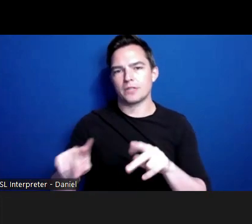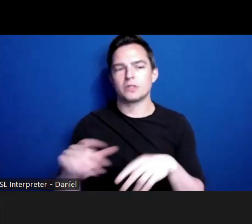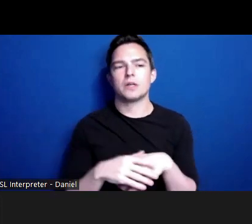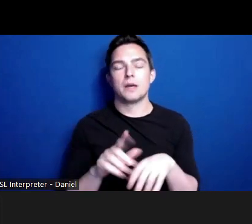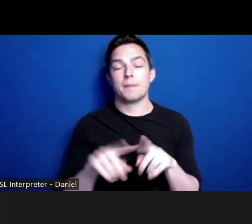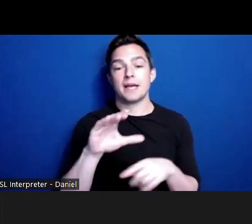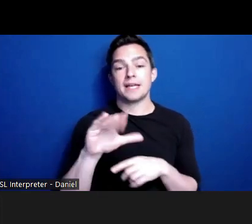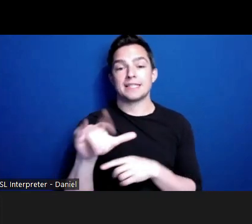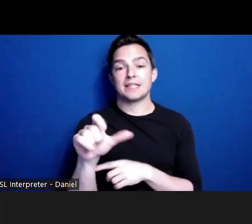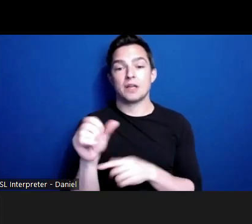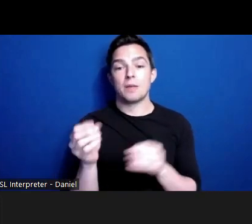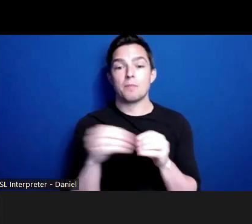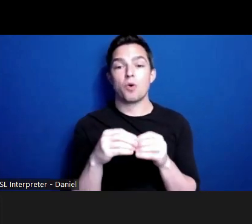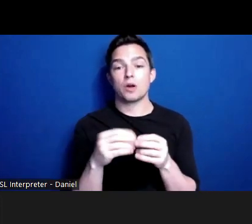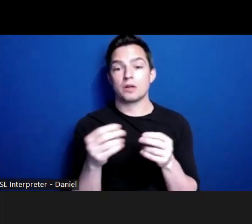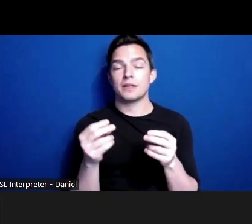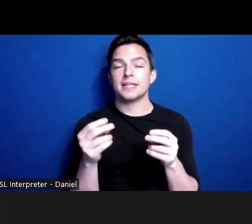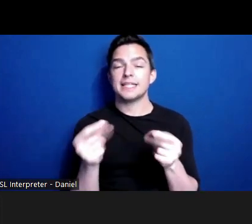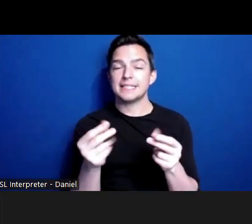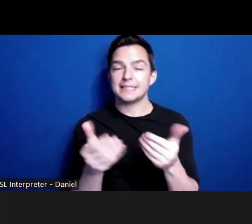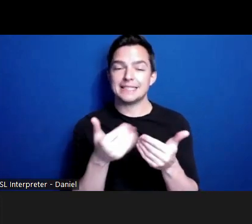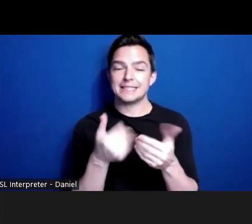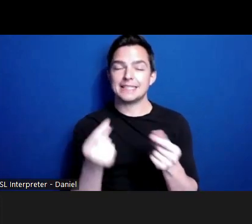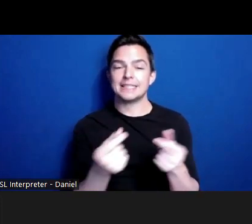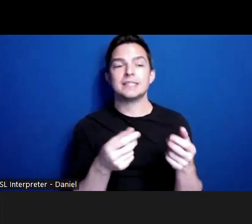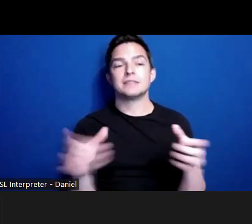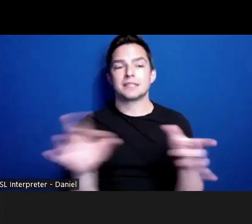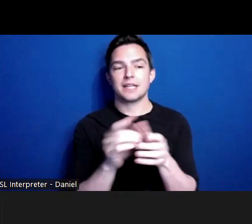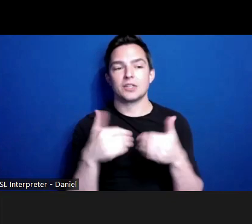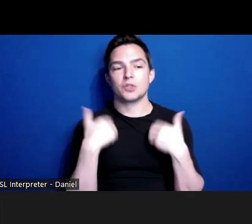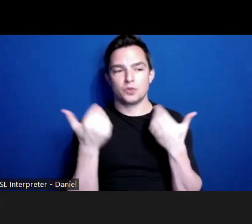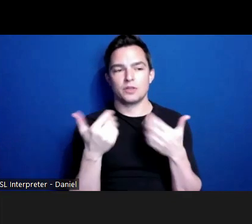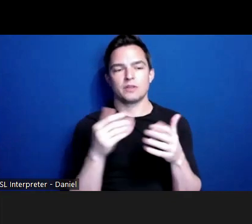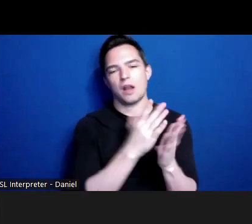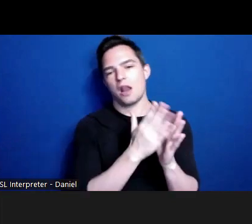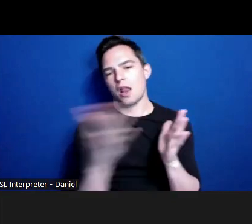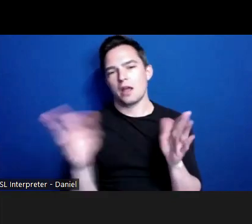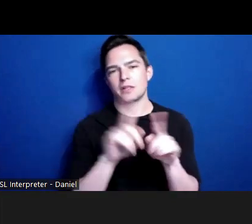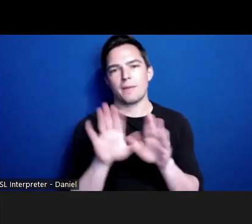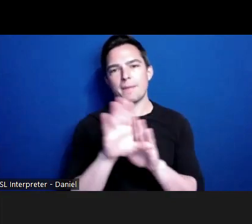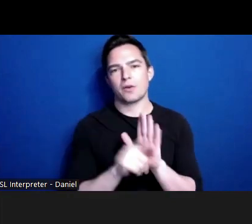may be more nimble at connecting to youth across a range of backgrounds. Several reasons for this.